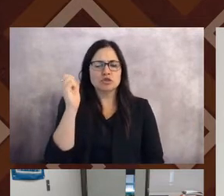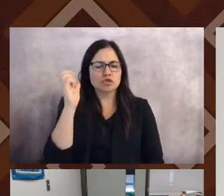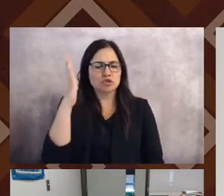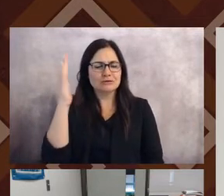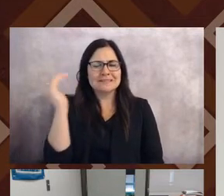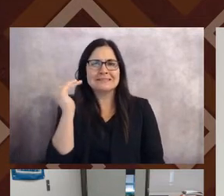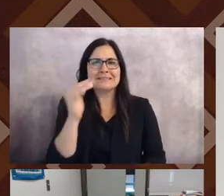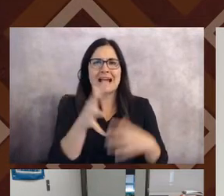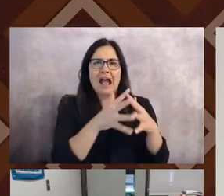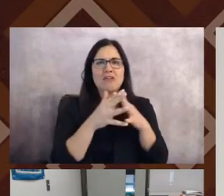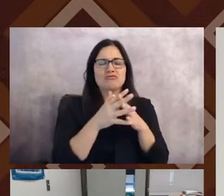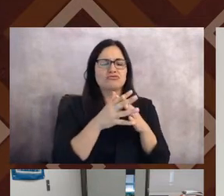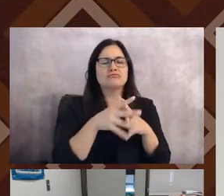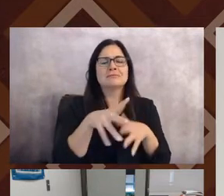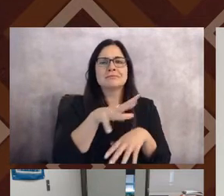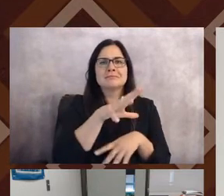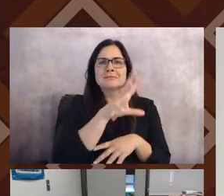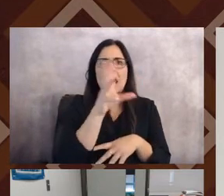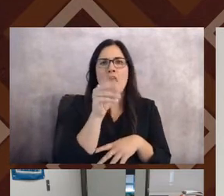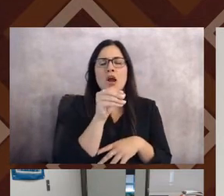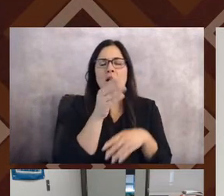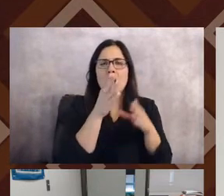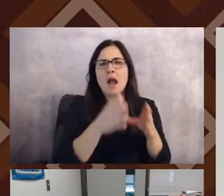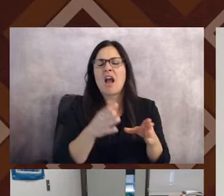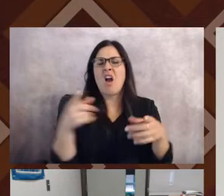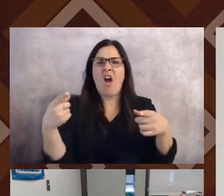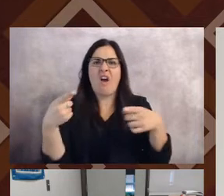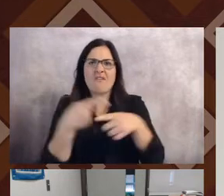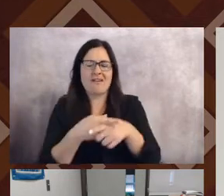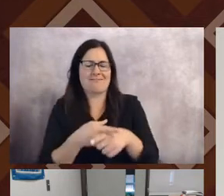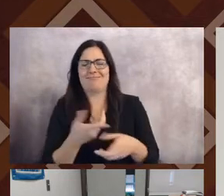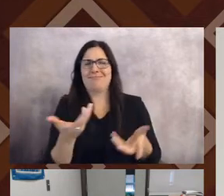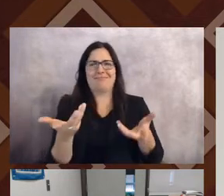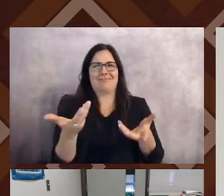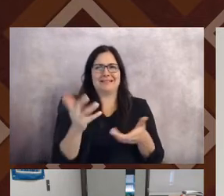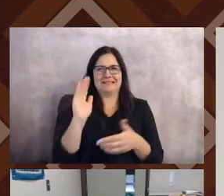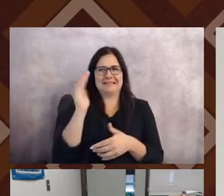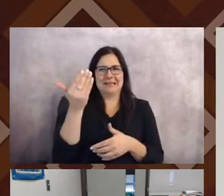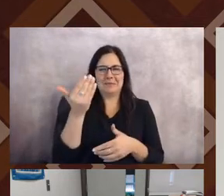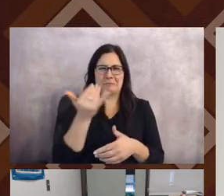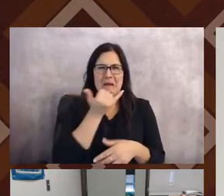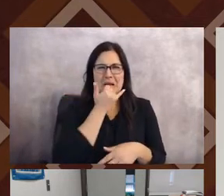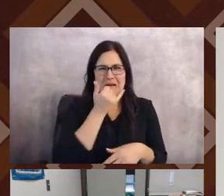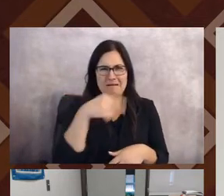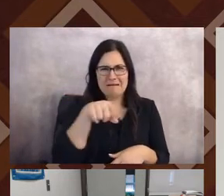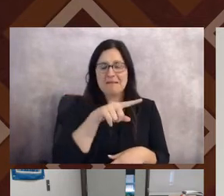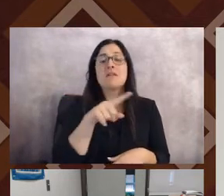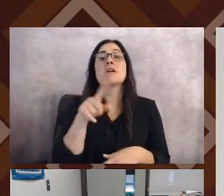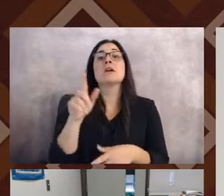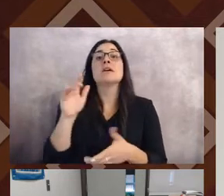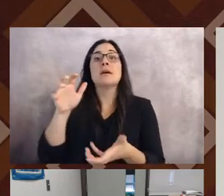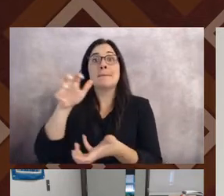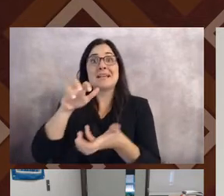But if you look at the numbers arrested it was very mixed. 40% were black African-Americans.